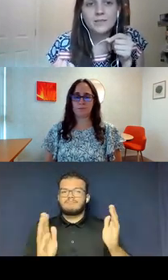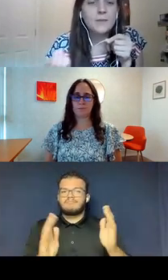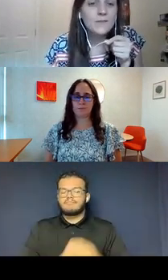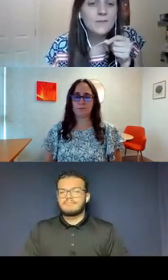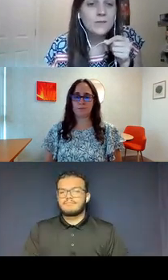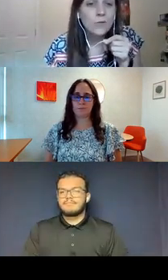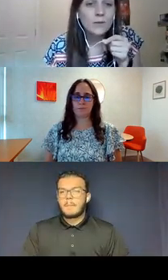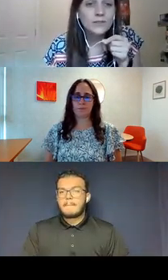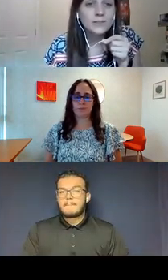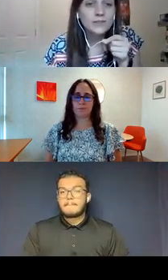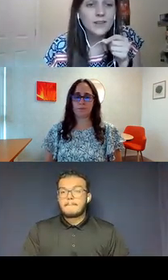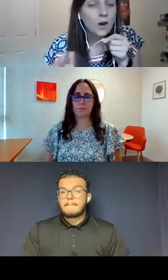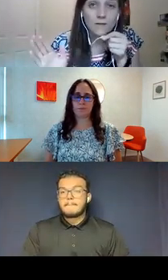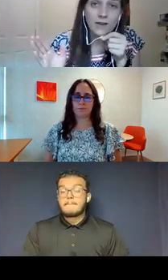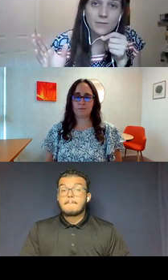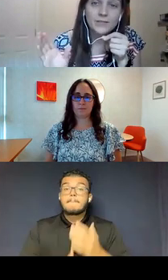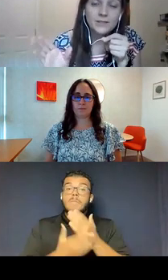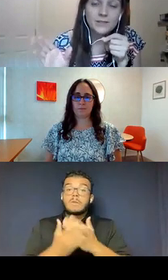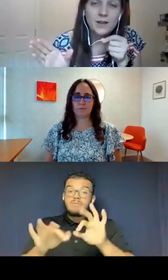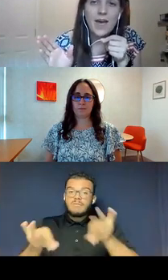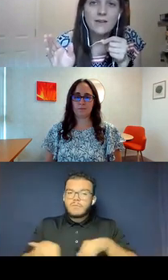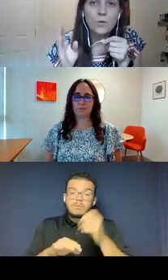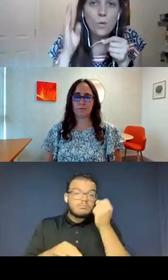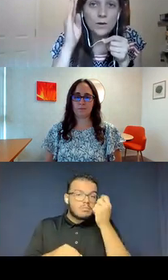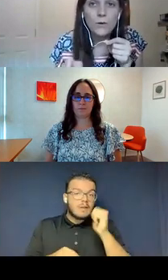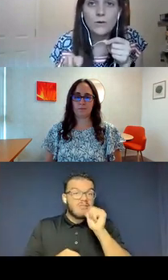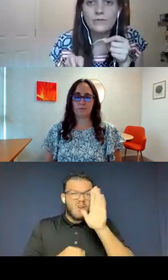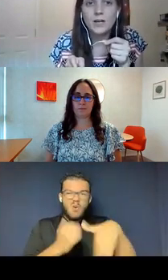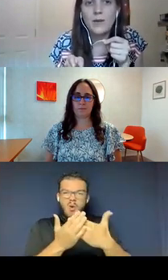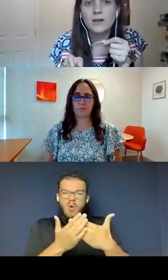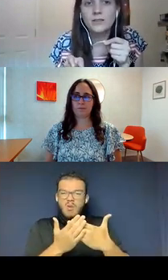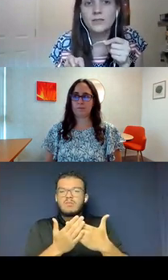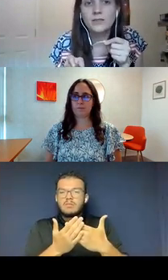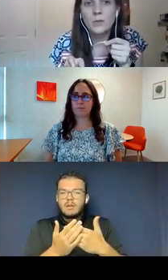Some of the forms-- not all of them-- but some have one row of checkboxes